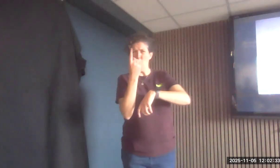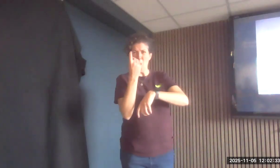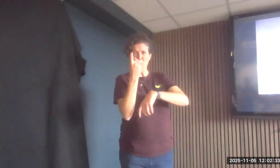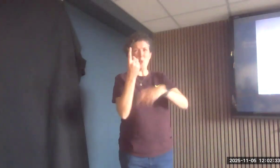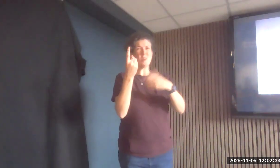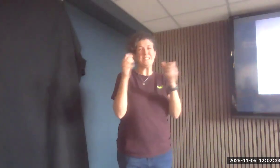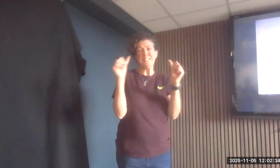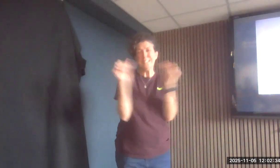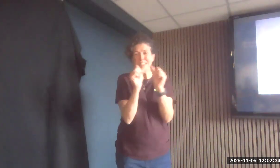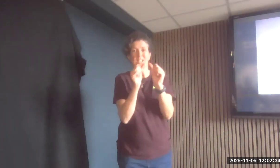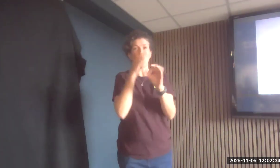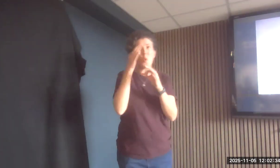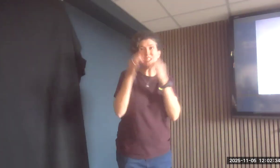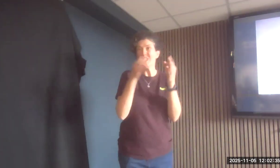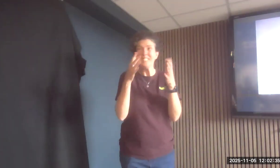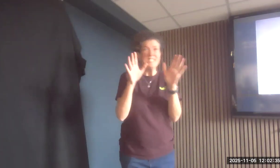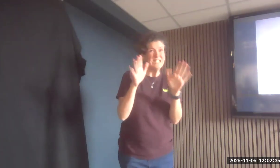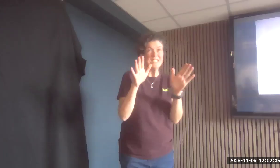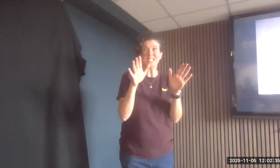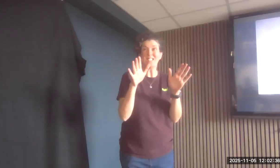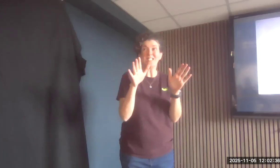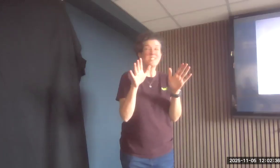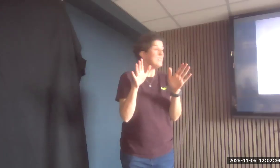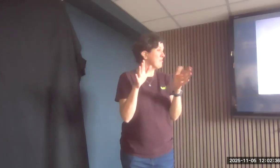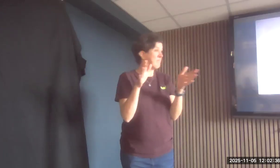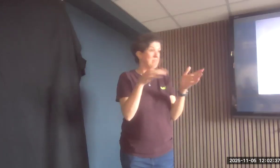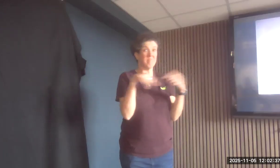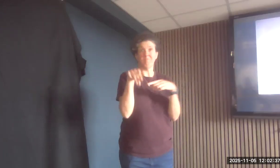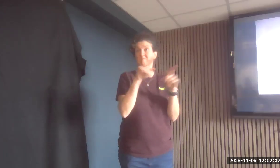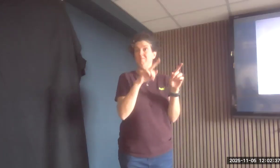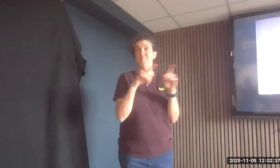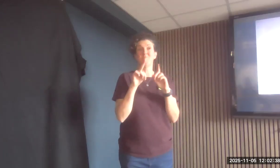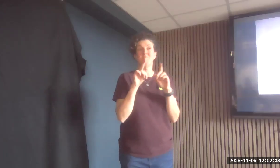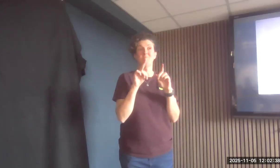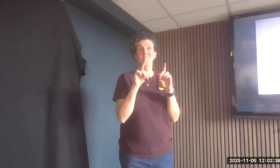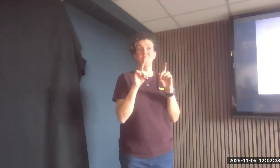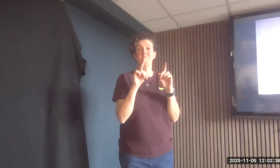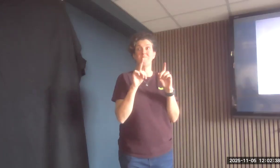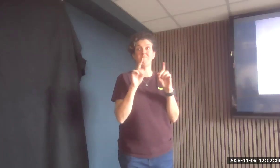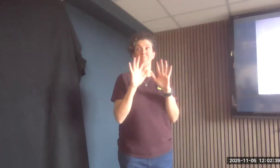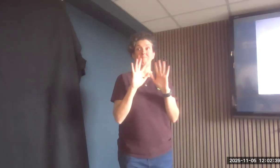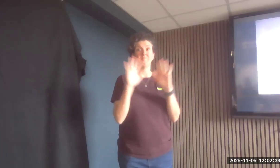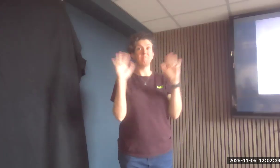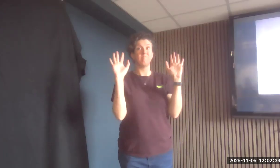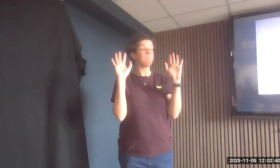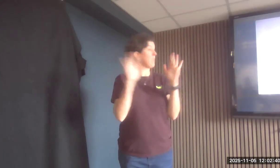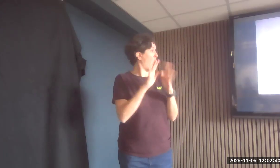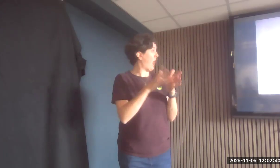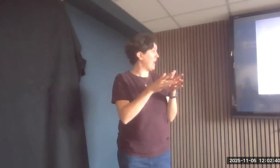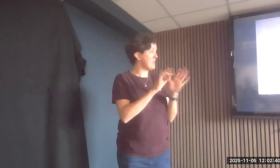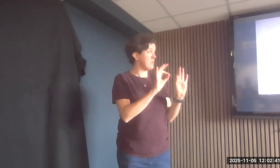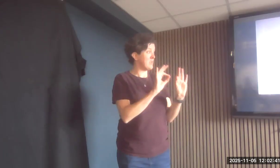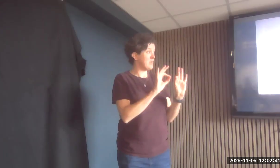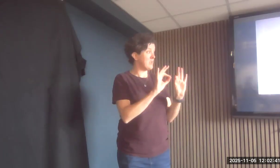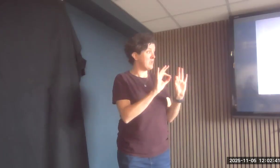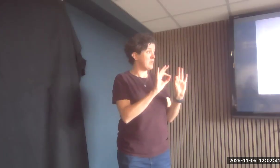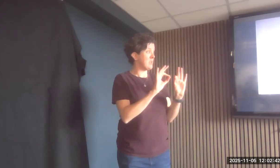Wonderful. We probably have time for one more question, if it's a short question.